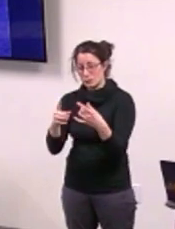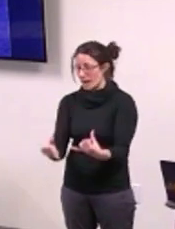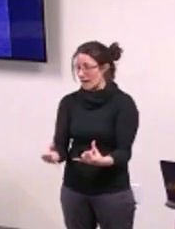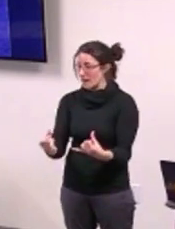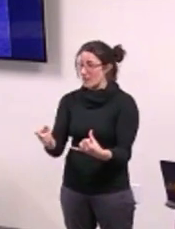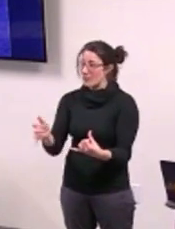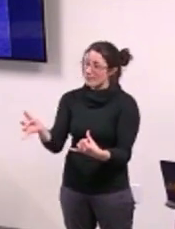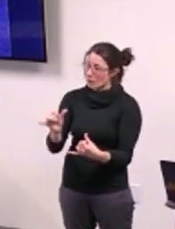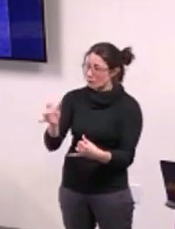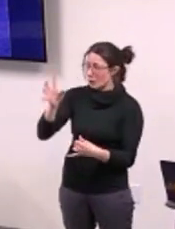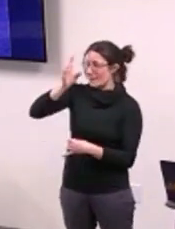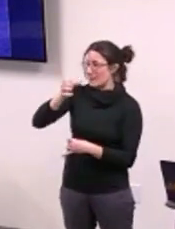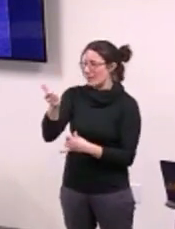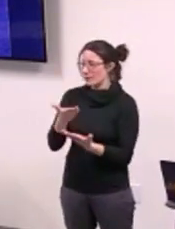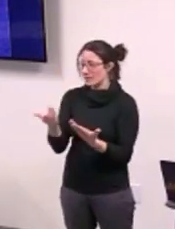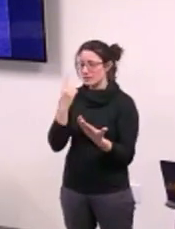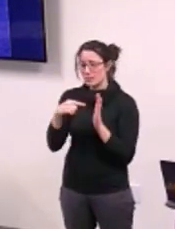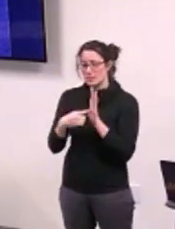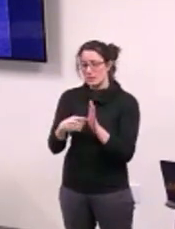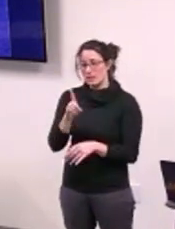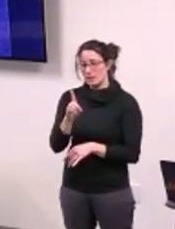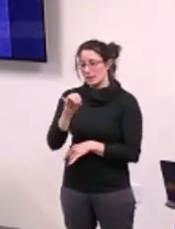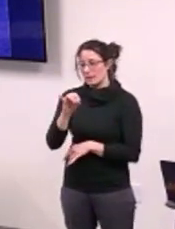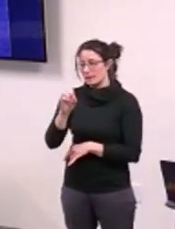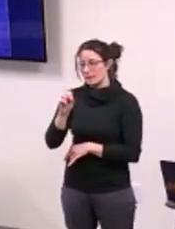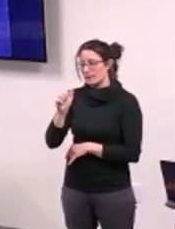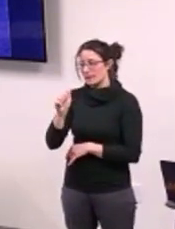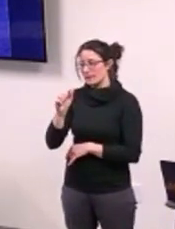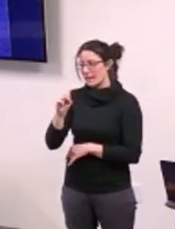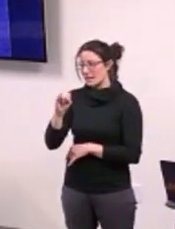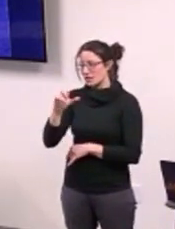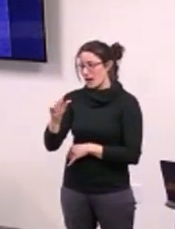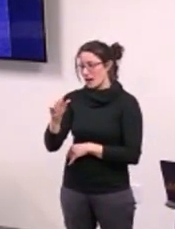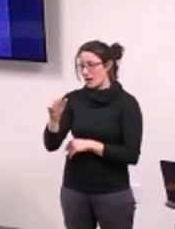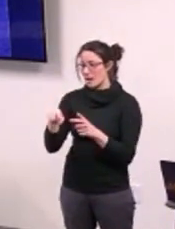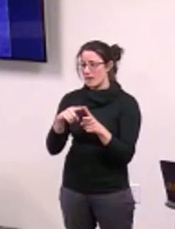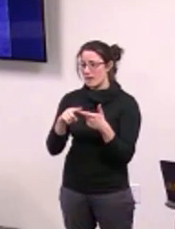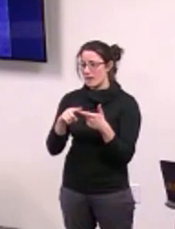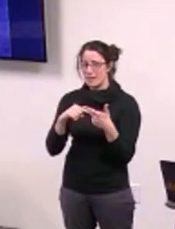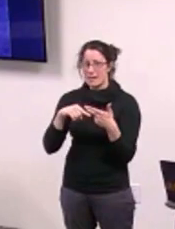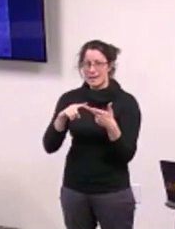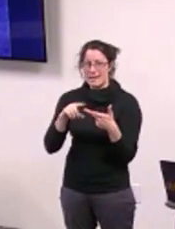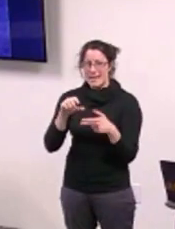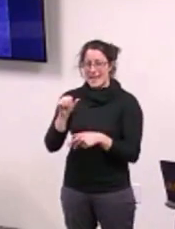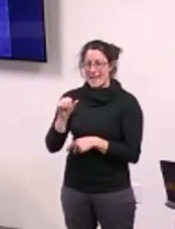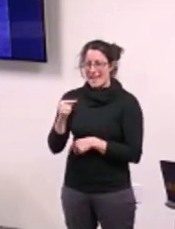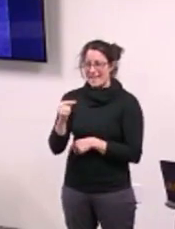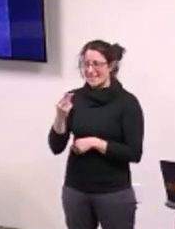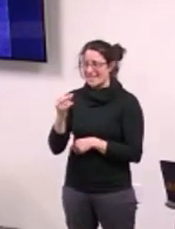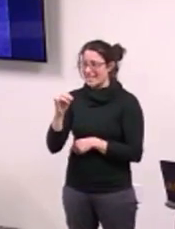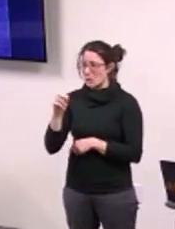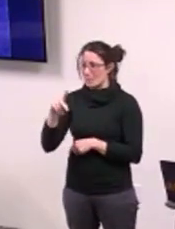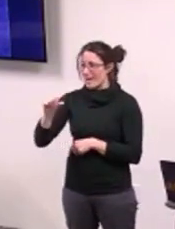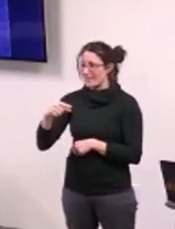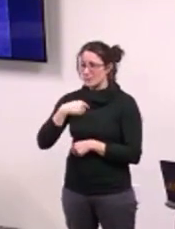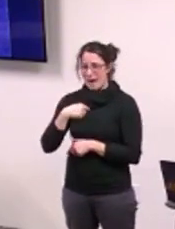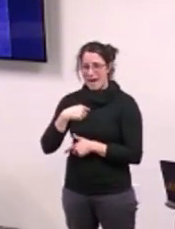And this carries on to today. So back then there was another disability called . I forgot, I sent them the words in advance.